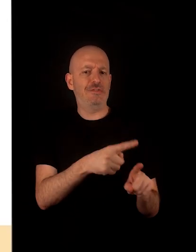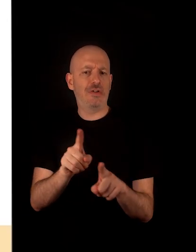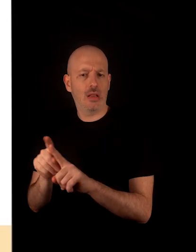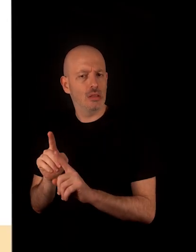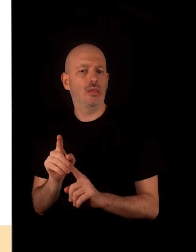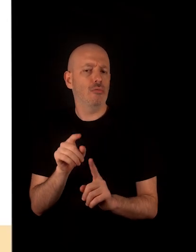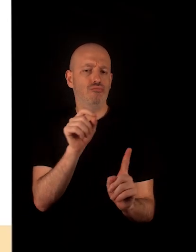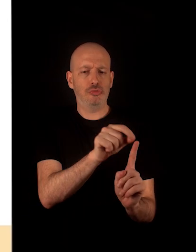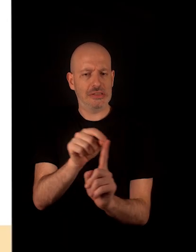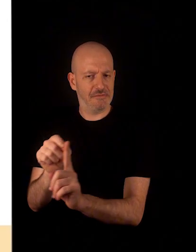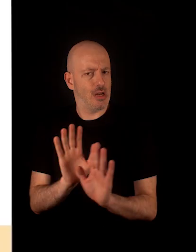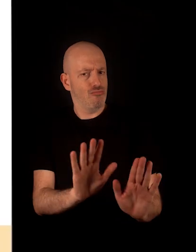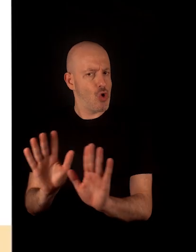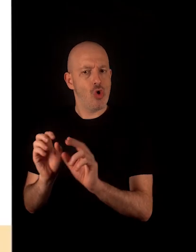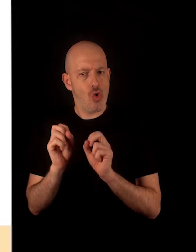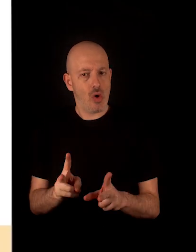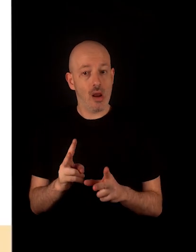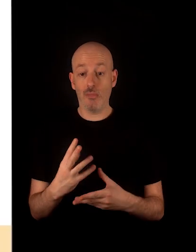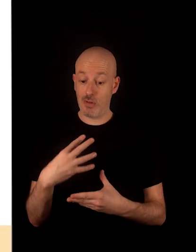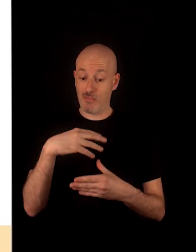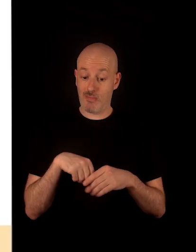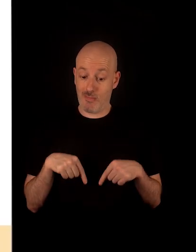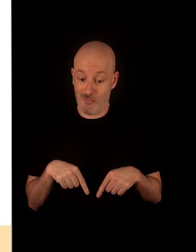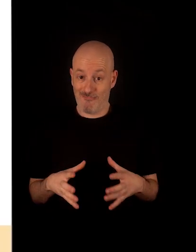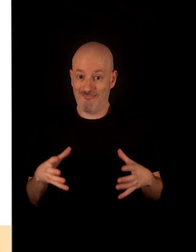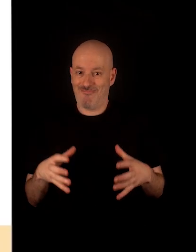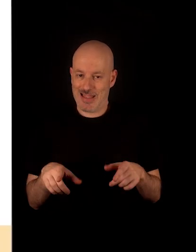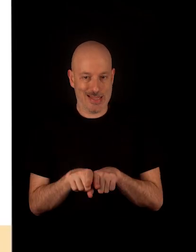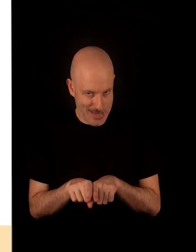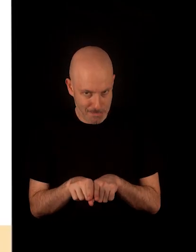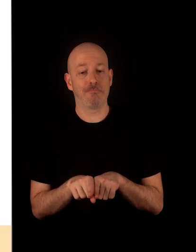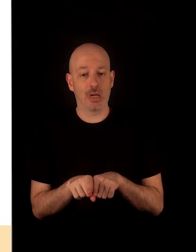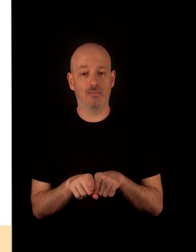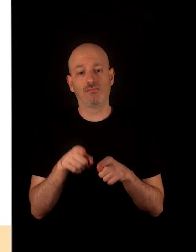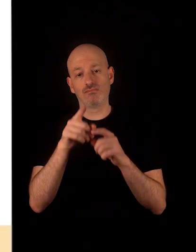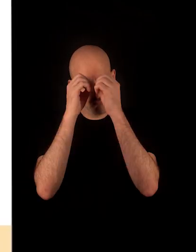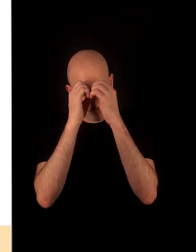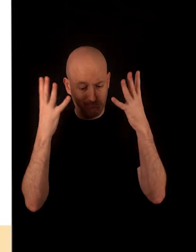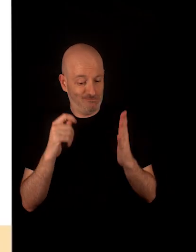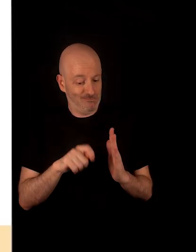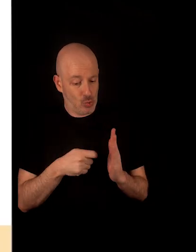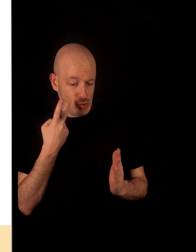They should be active in one of the eligible sectors and they should all take part in the residency at the same time